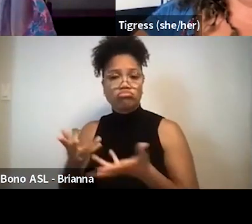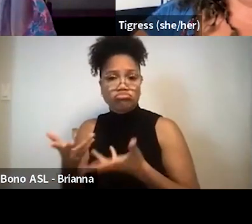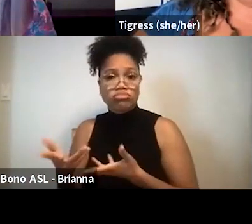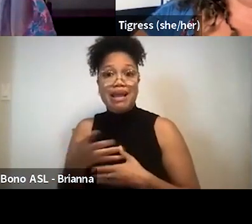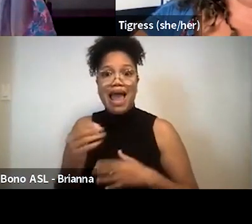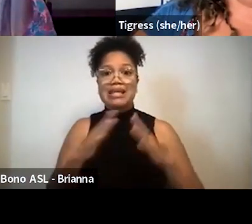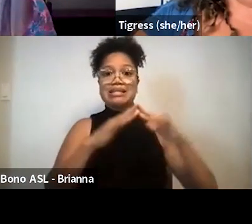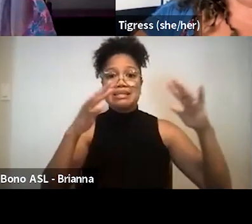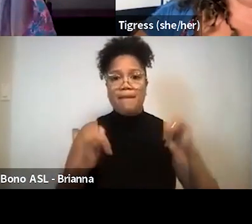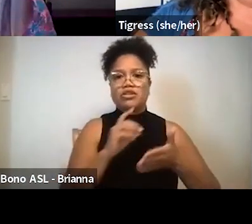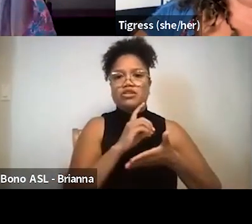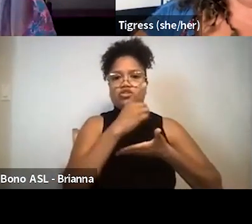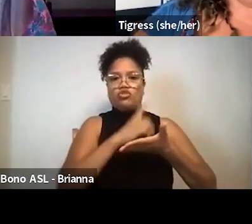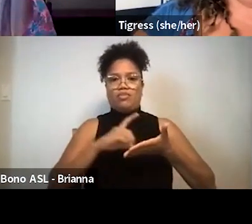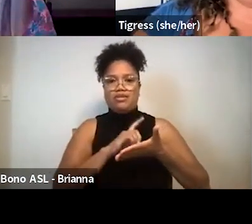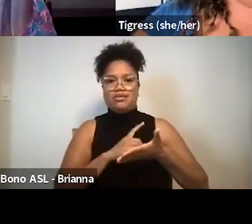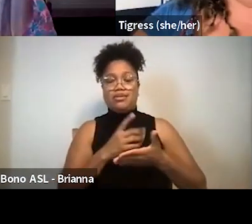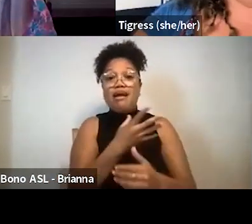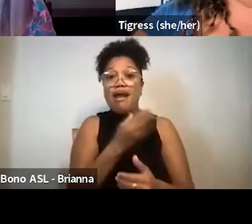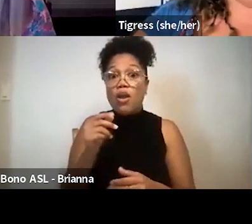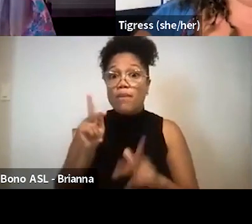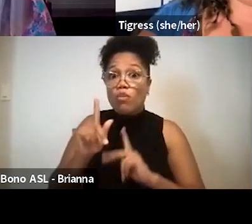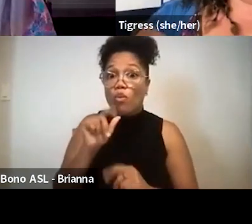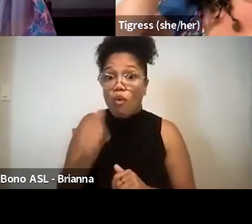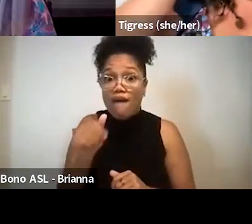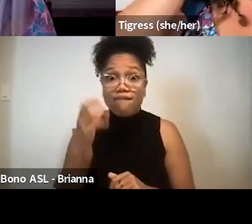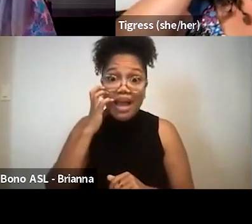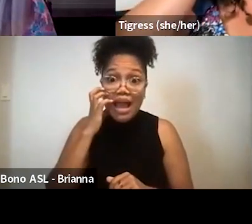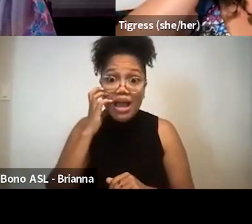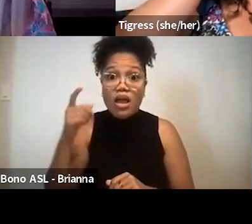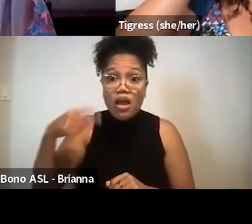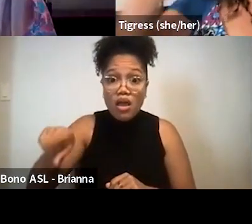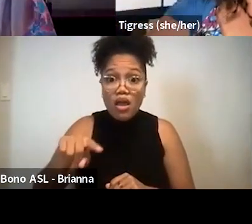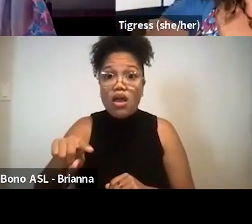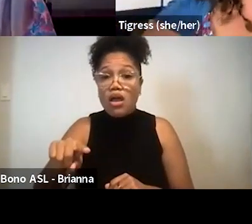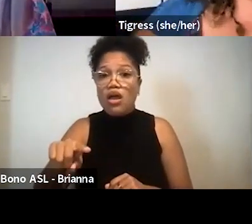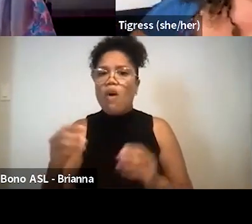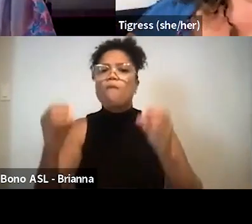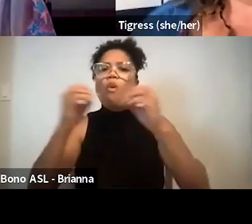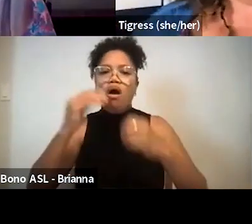And I think a lot of non fat people have been have become aware of an issue